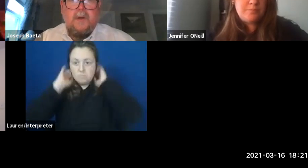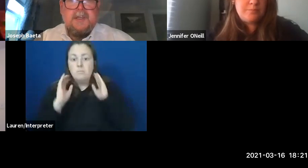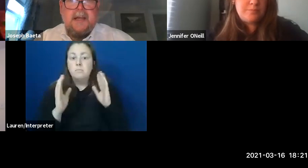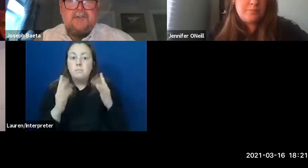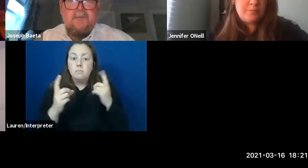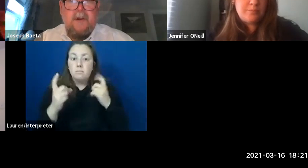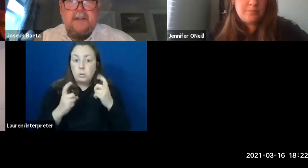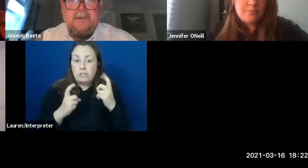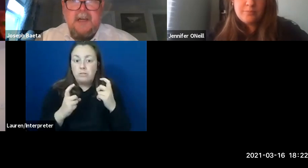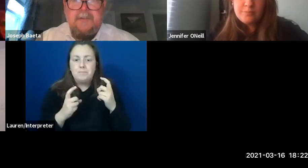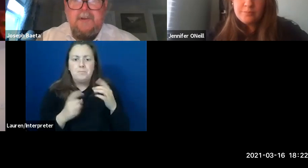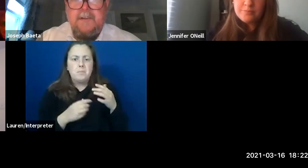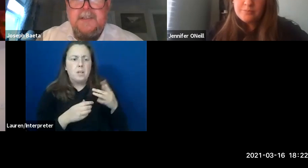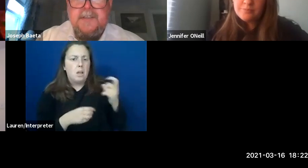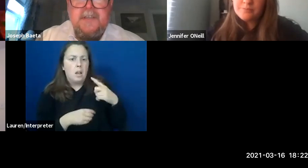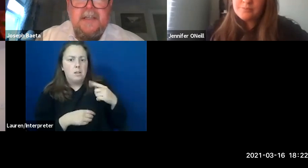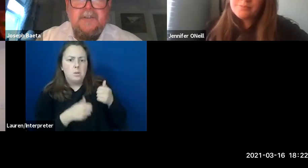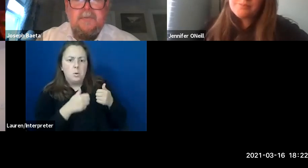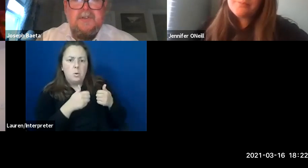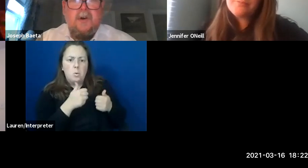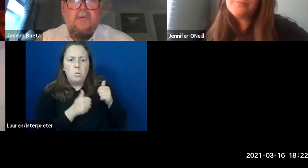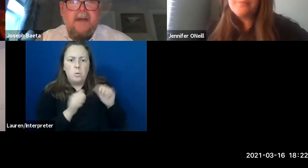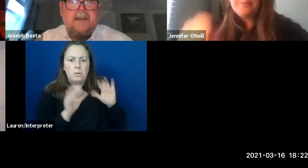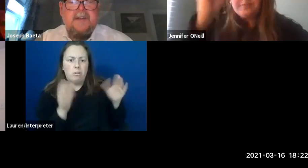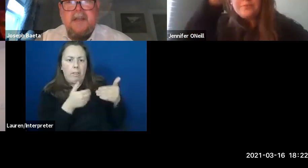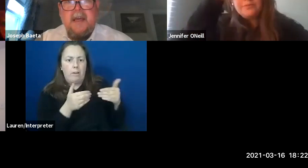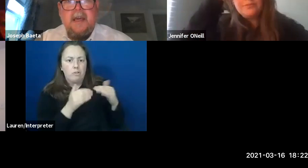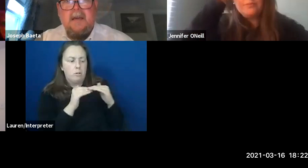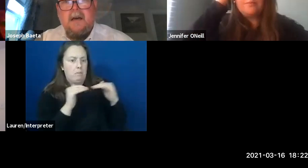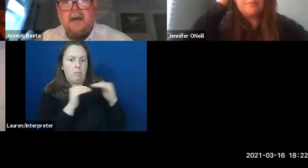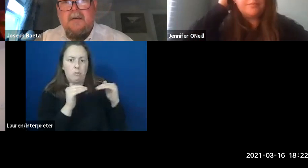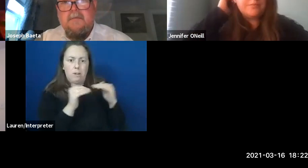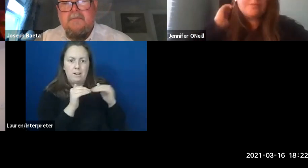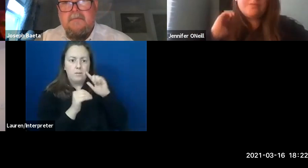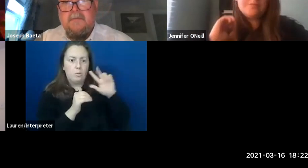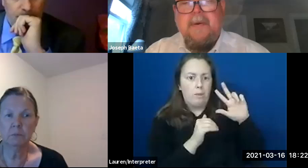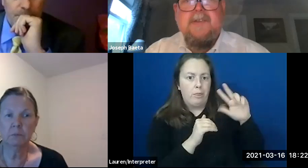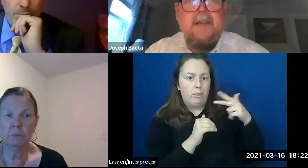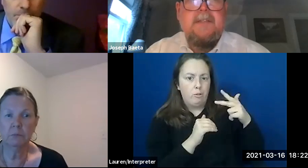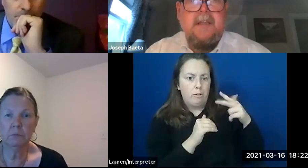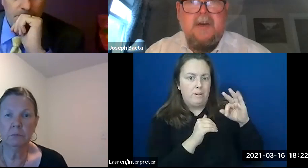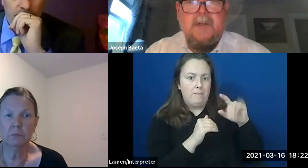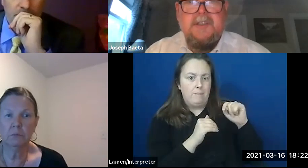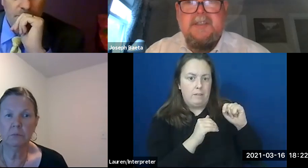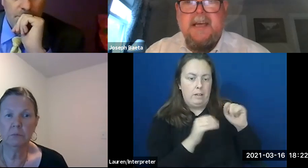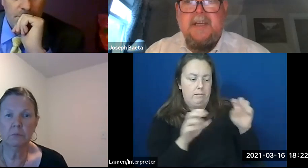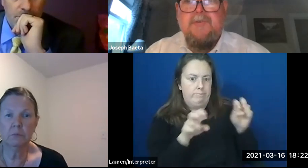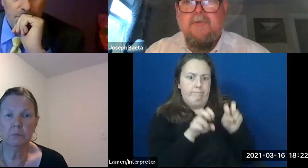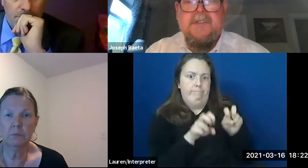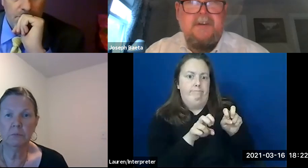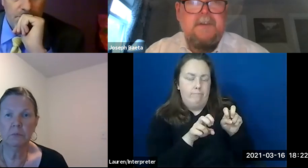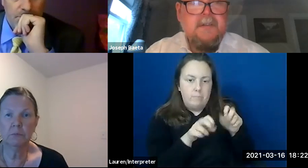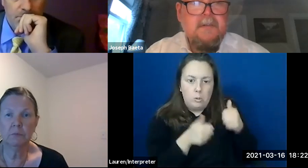Joseph Baeta: Which classroom grade levels at three feet that says in classrooms so that is a the best way to answer that question is that each room is different.